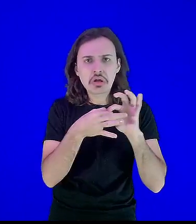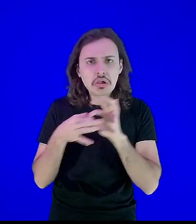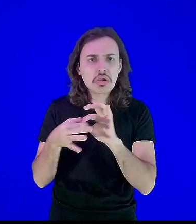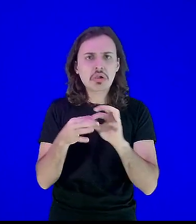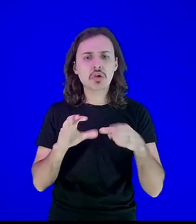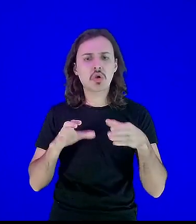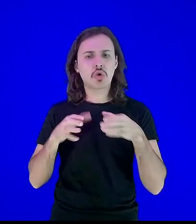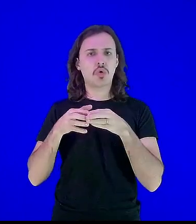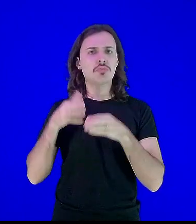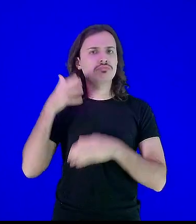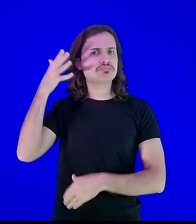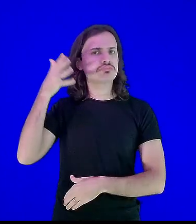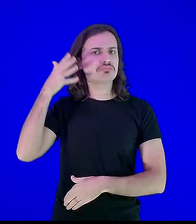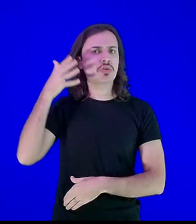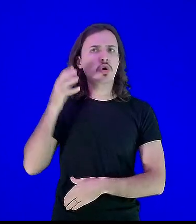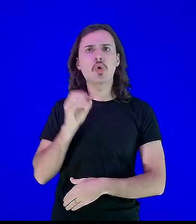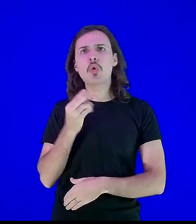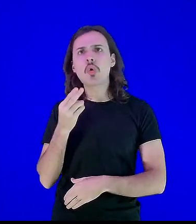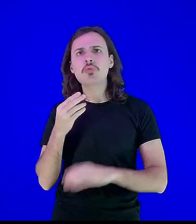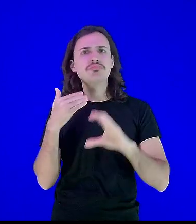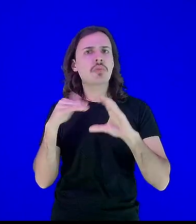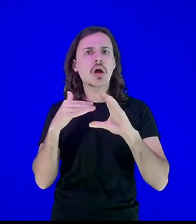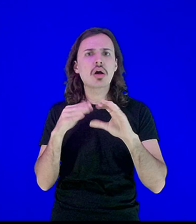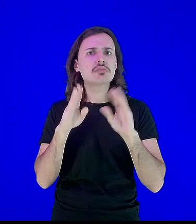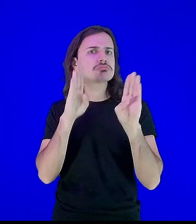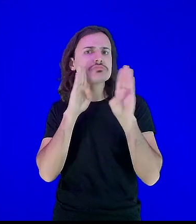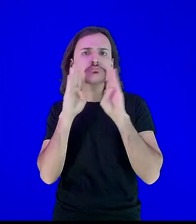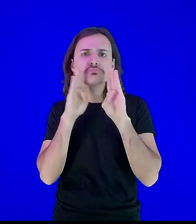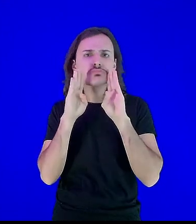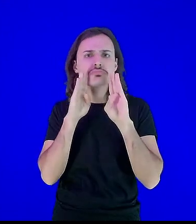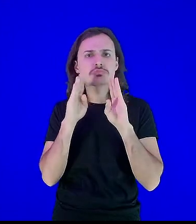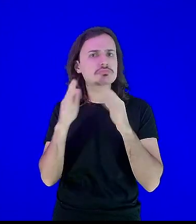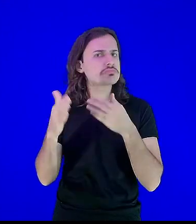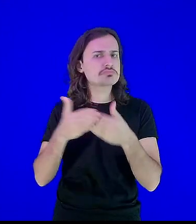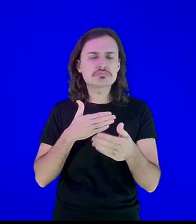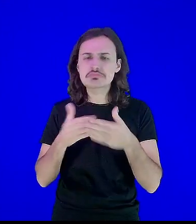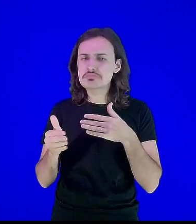or the mail list, or the Facebook group or